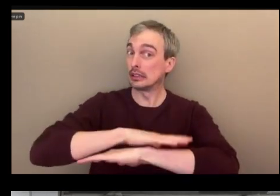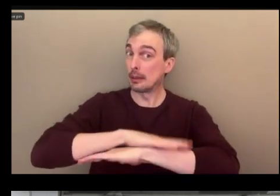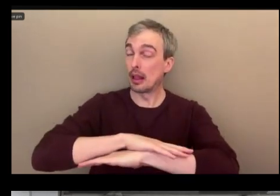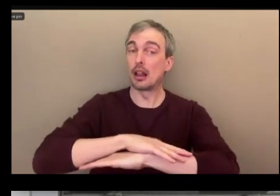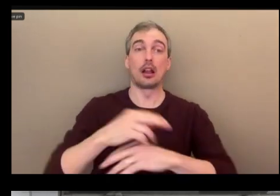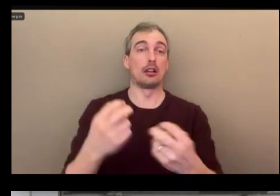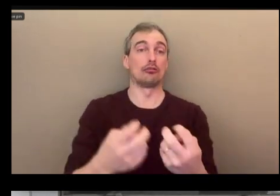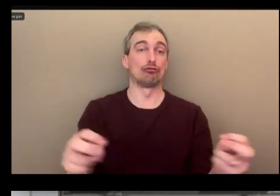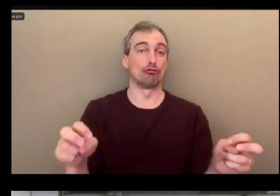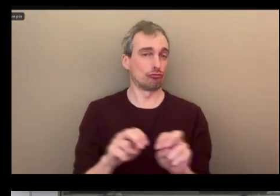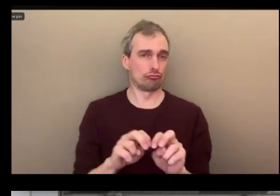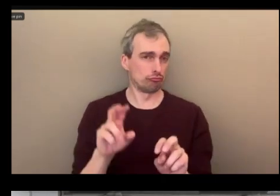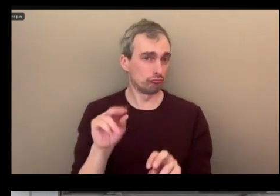Or desktops, I should say.